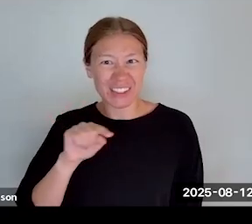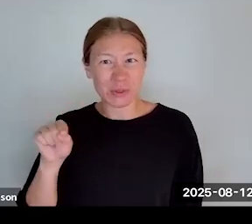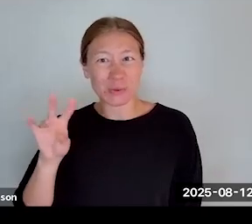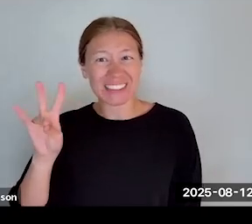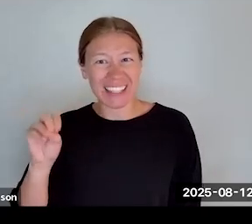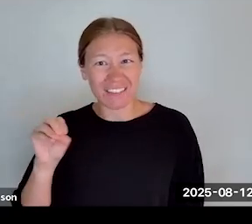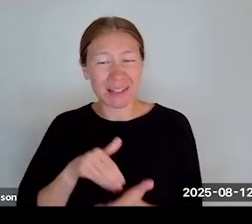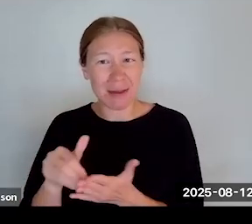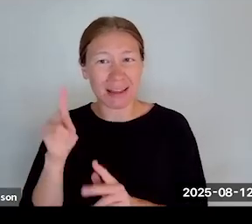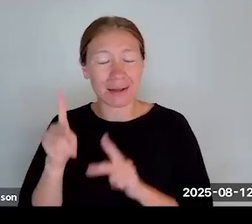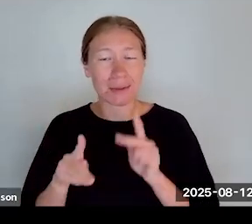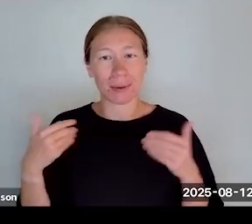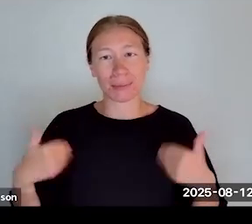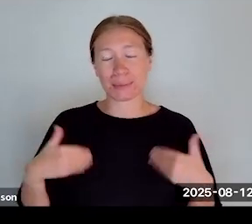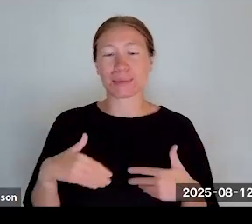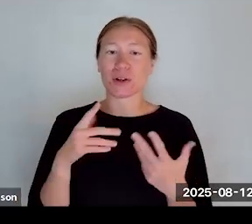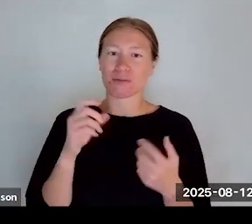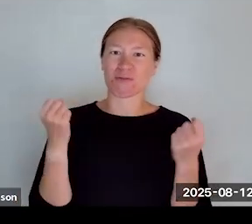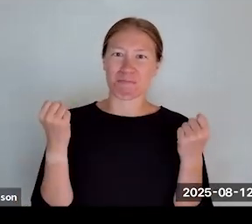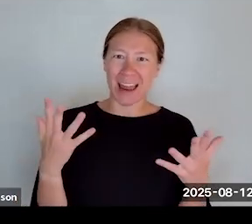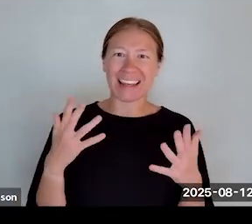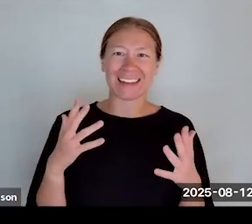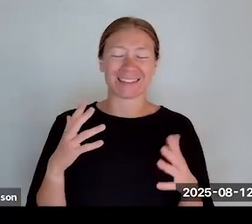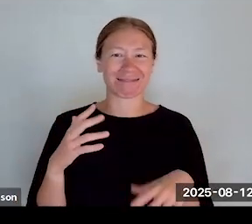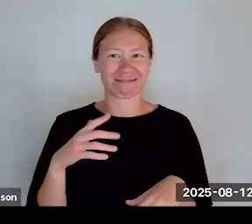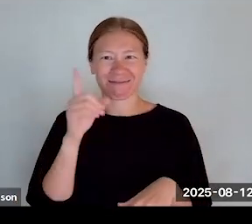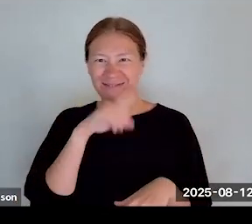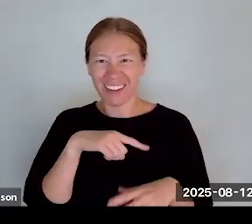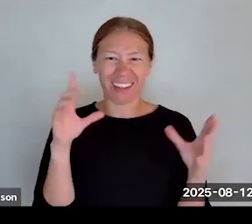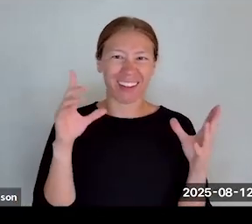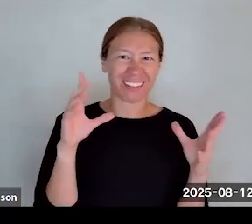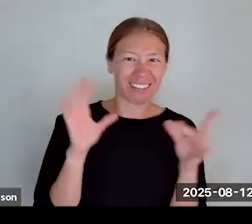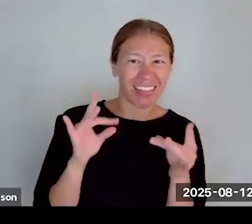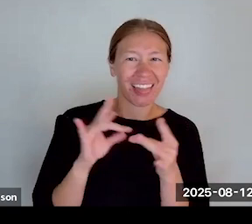There are several pervasive myths about communication and disability that are important to address.